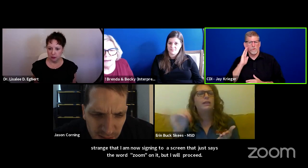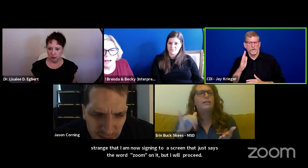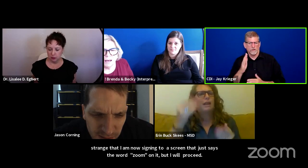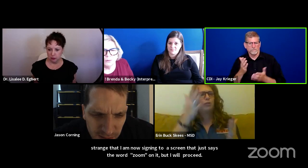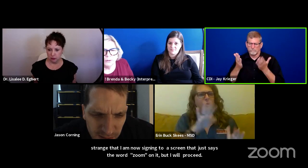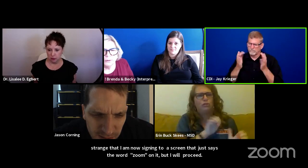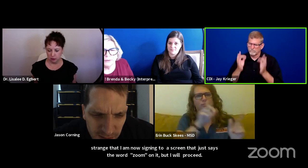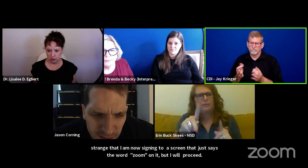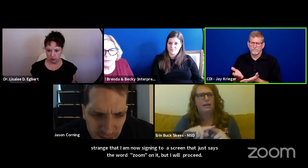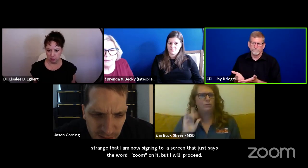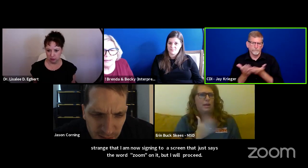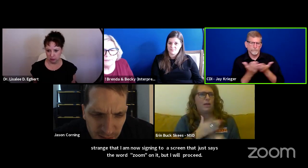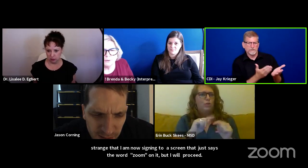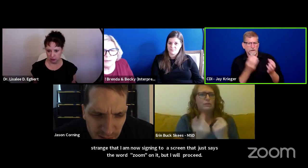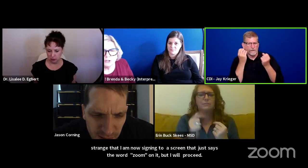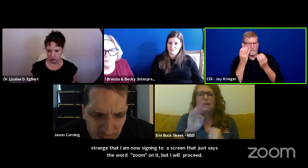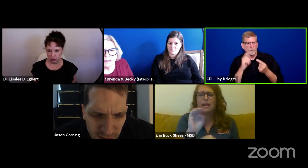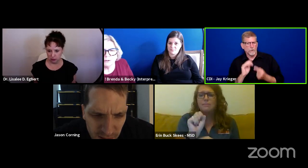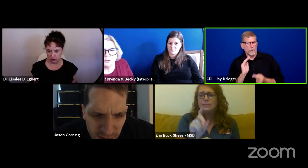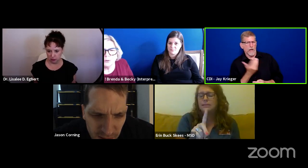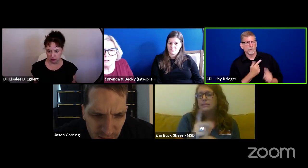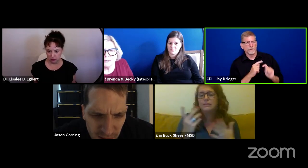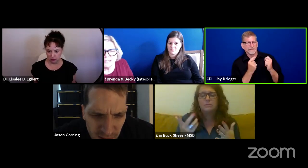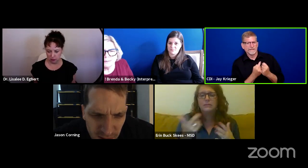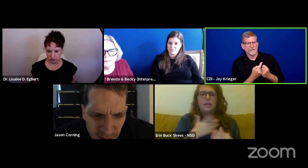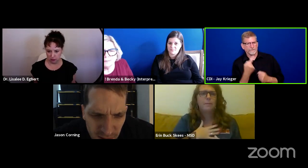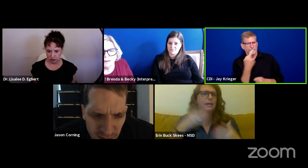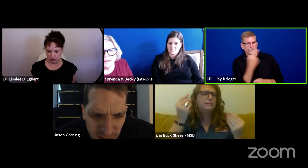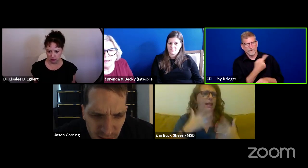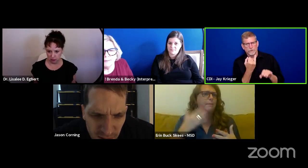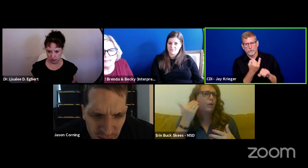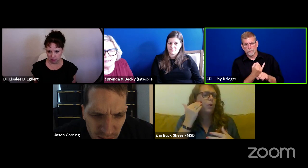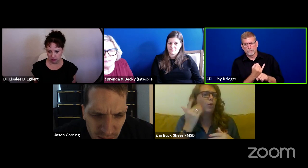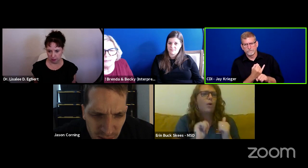And I will then bring that information back to our team at MSD.